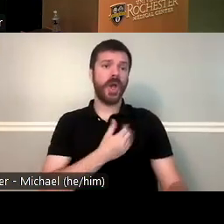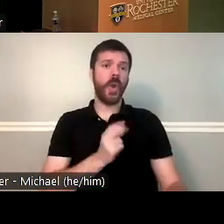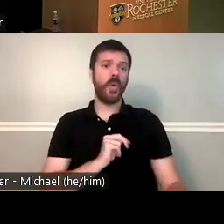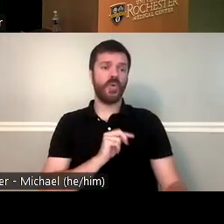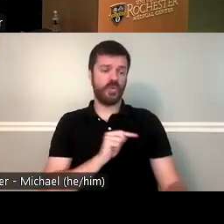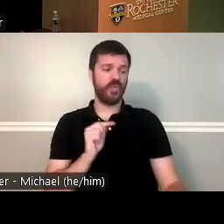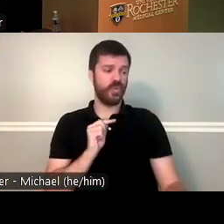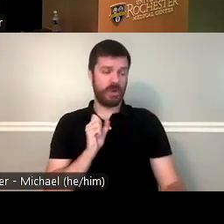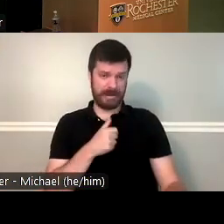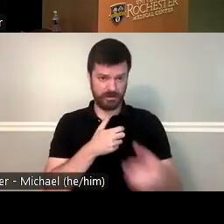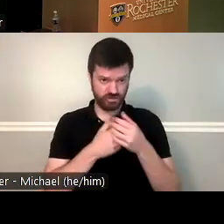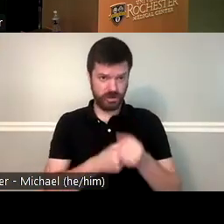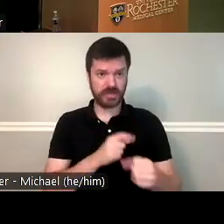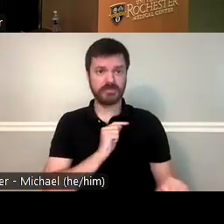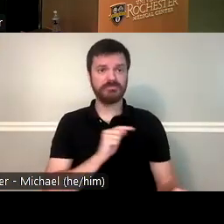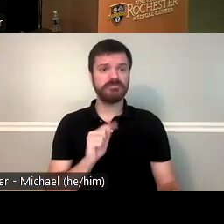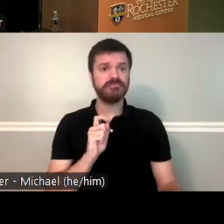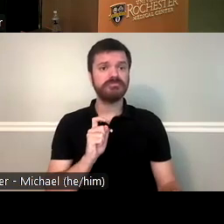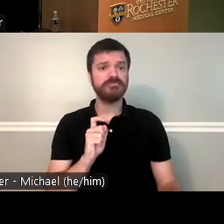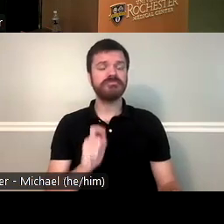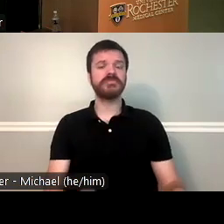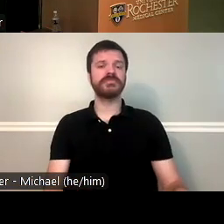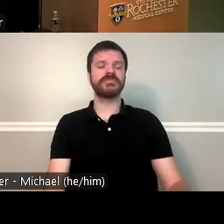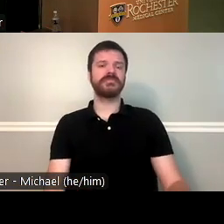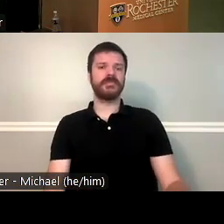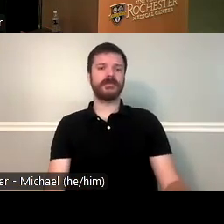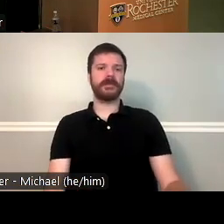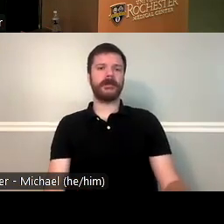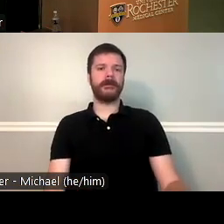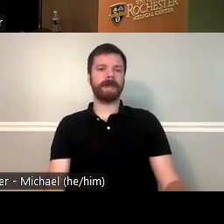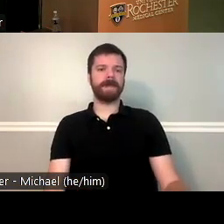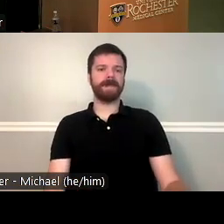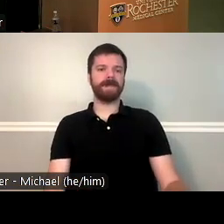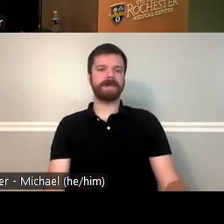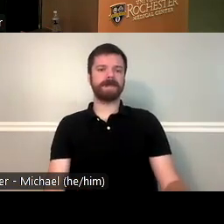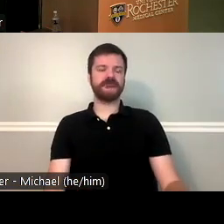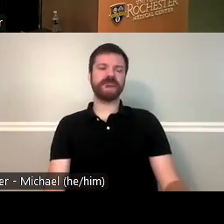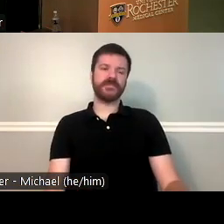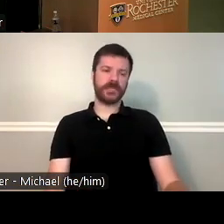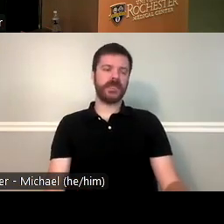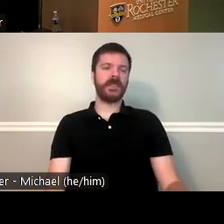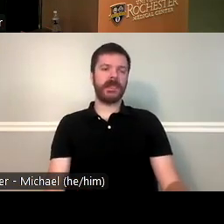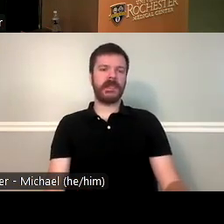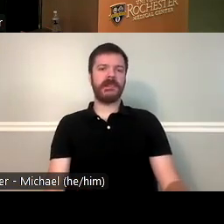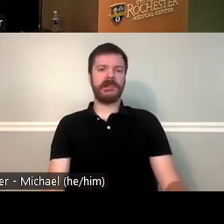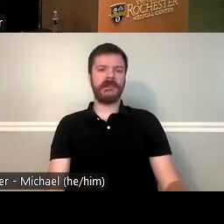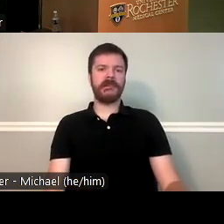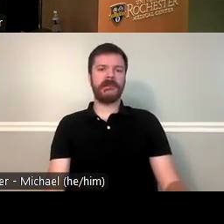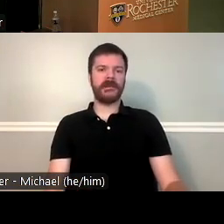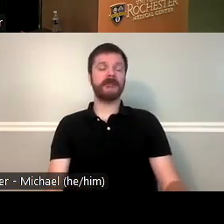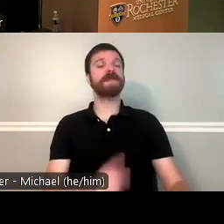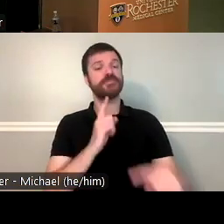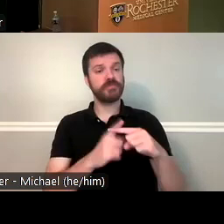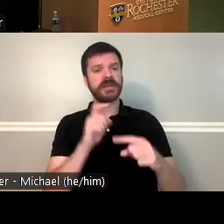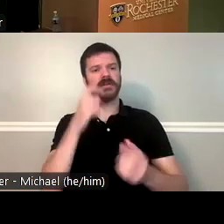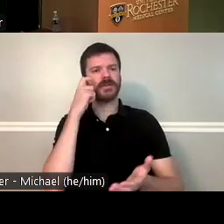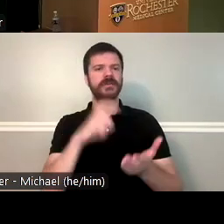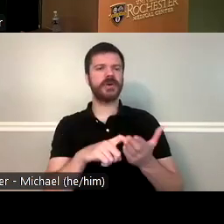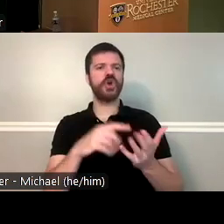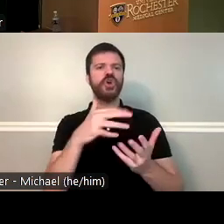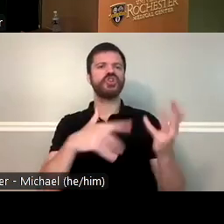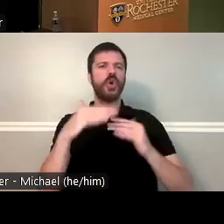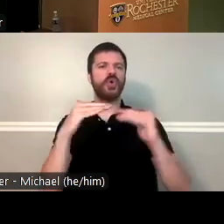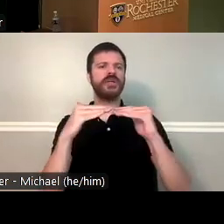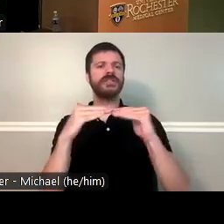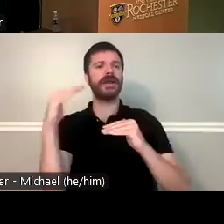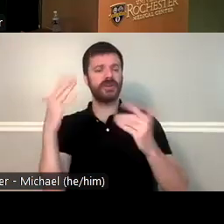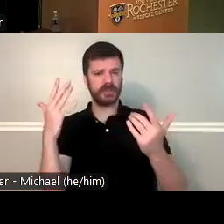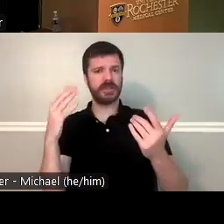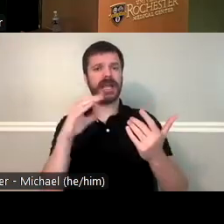them so we also need to attend to social disparities in the risk and impact uh and